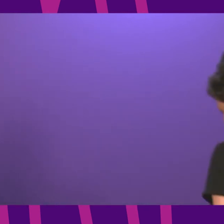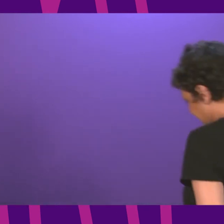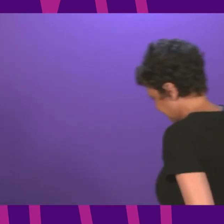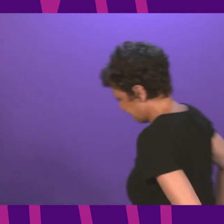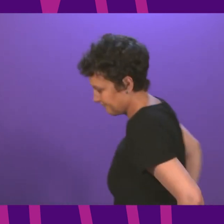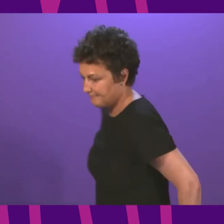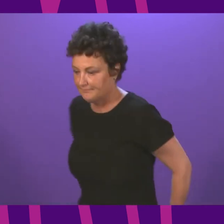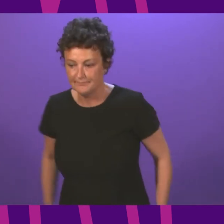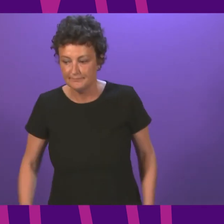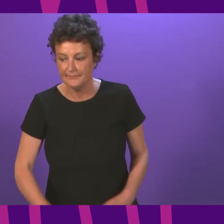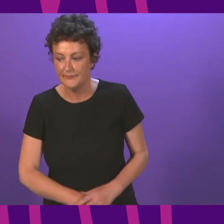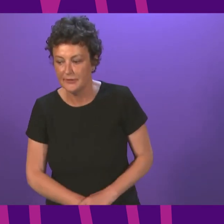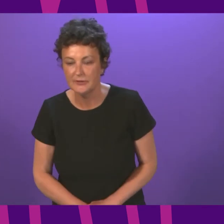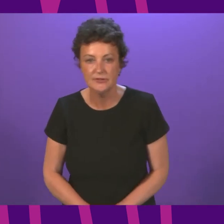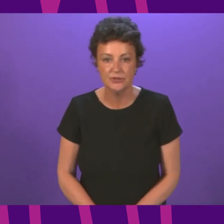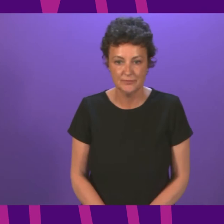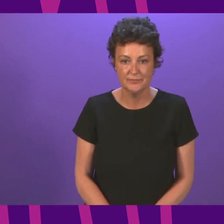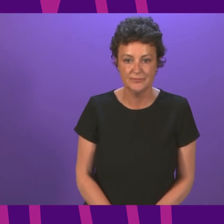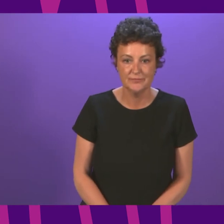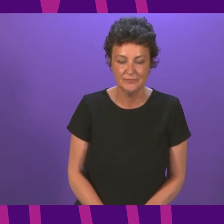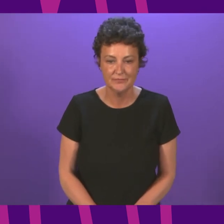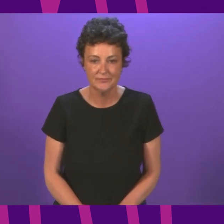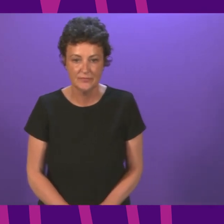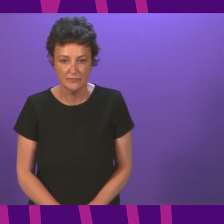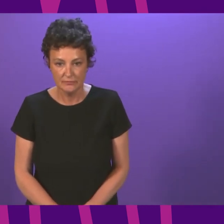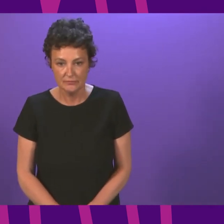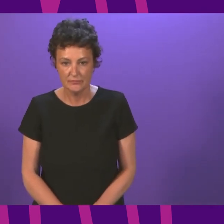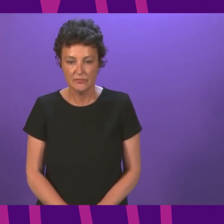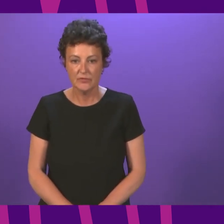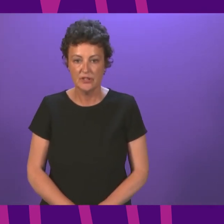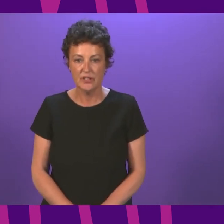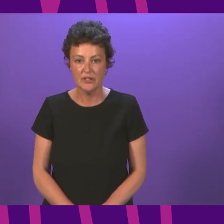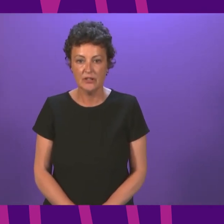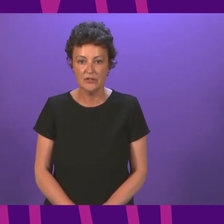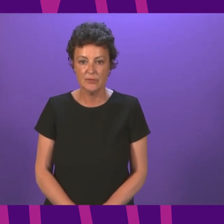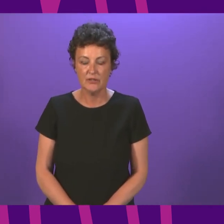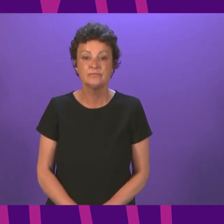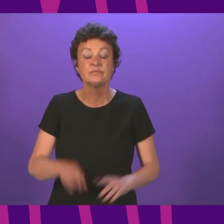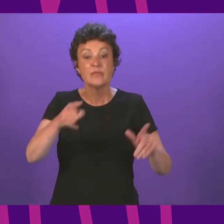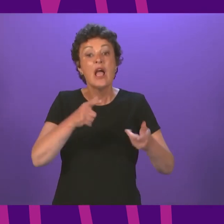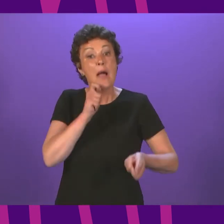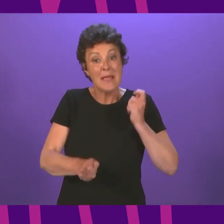We move to the vote on amendment 11. The result of the division is: For 30, Against 90, Abstentions 0.